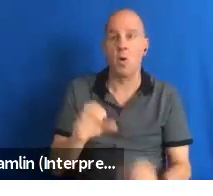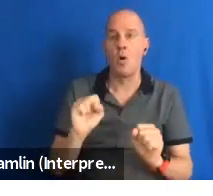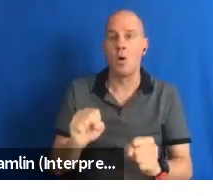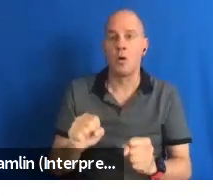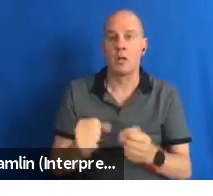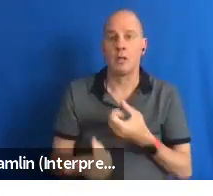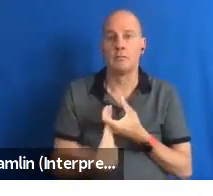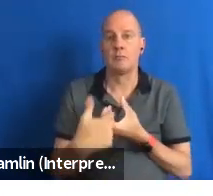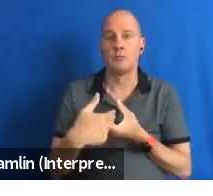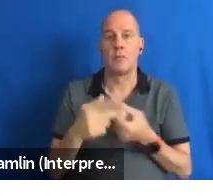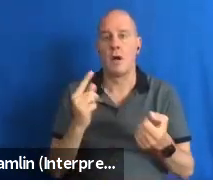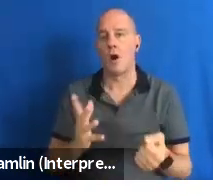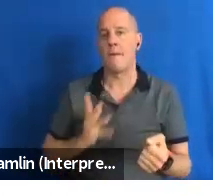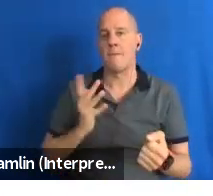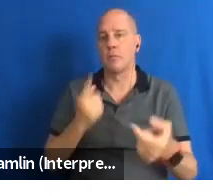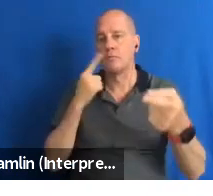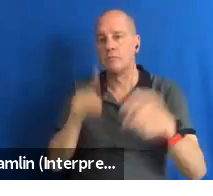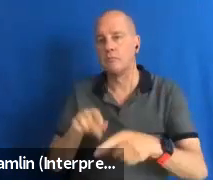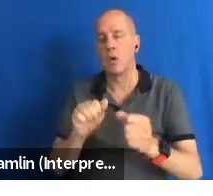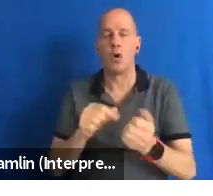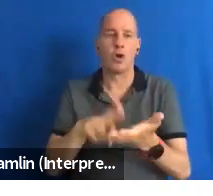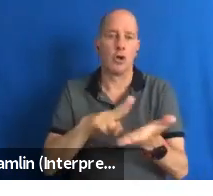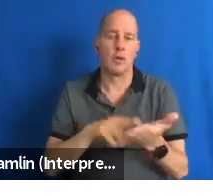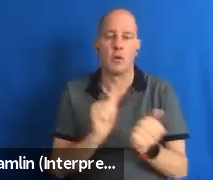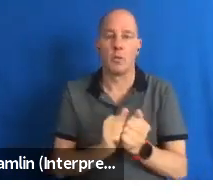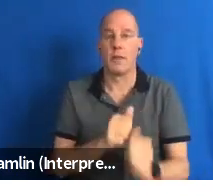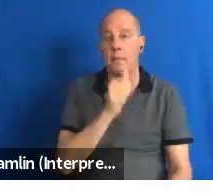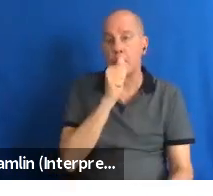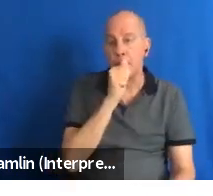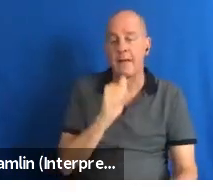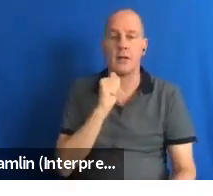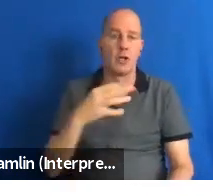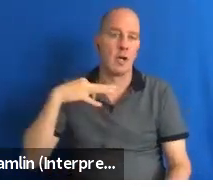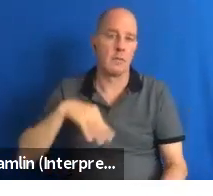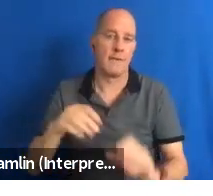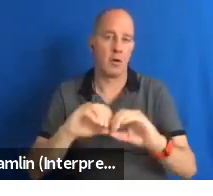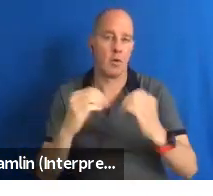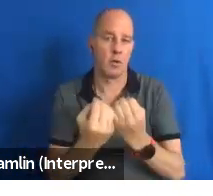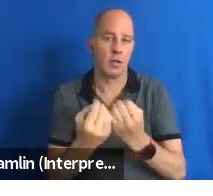agreements or contracts with either private or non profit organizations to conduct the work.